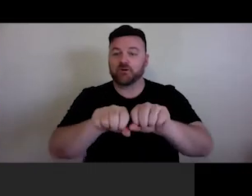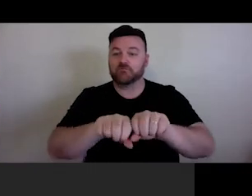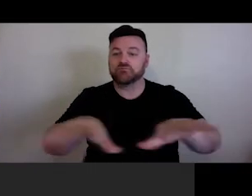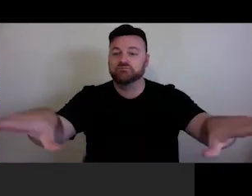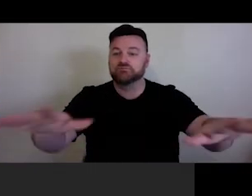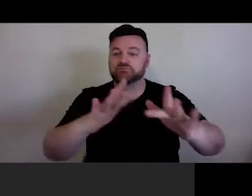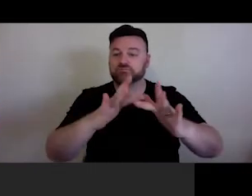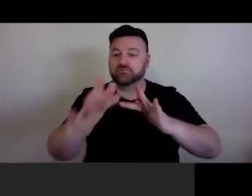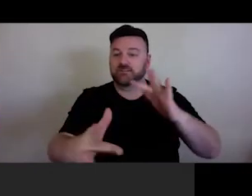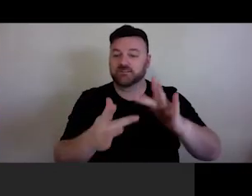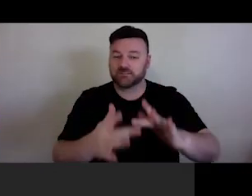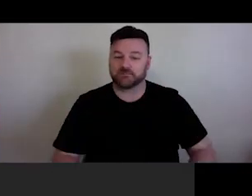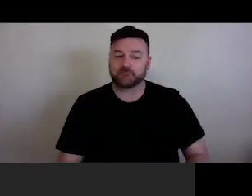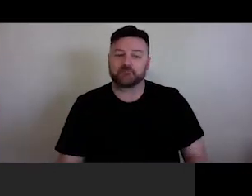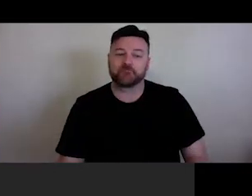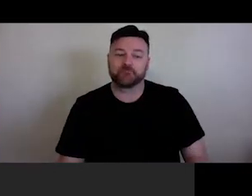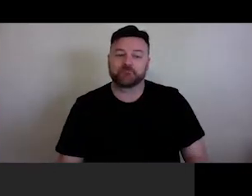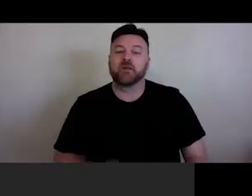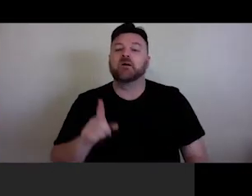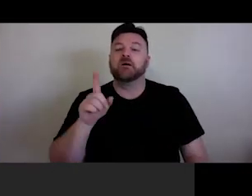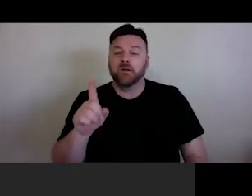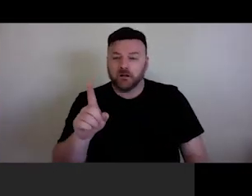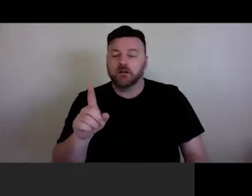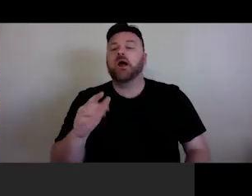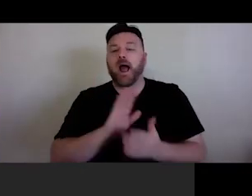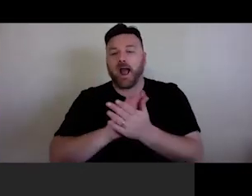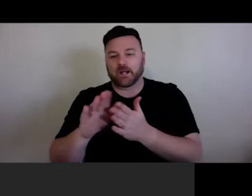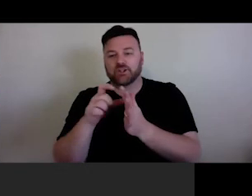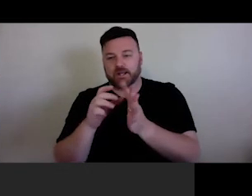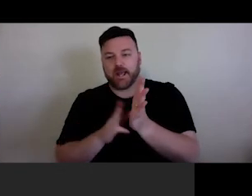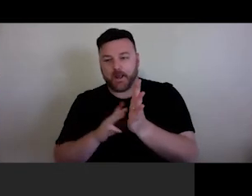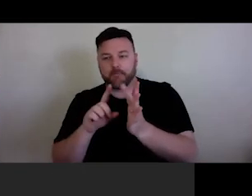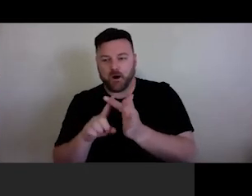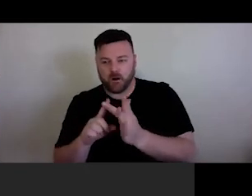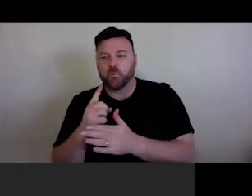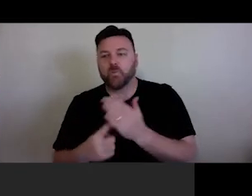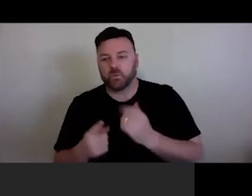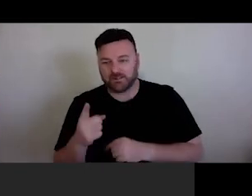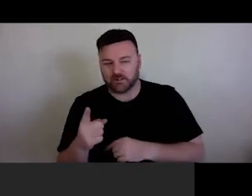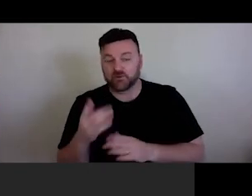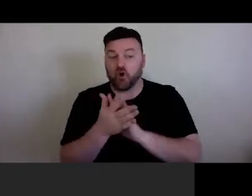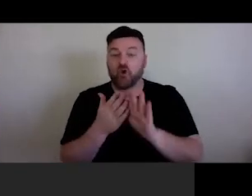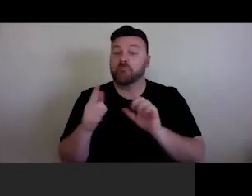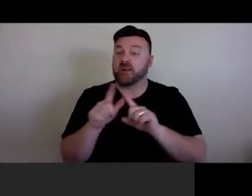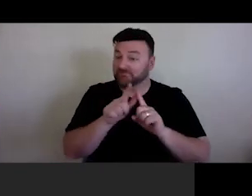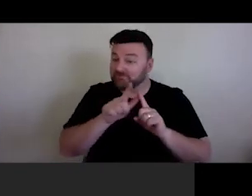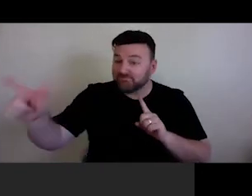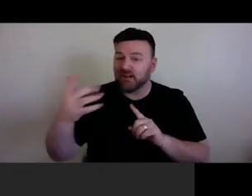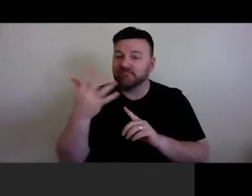limitation of it, though, is that it is HDMI only. So again as we learnt before, you can't actually run your cameras more than about 15m away